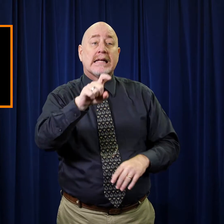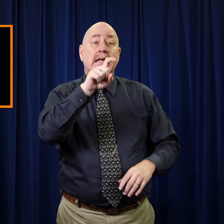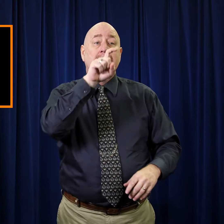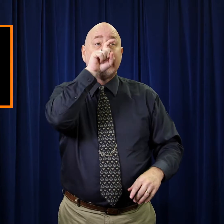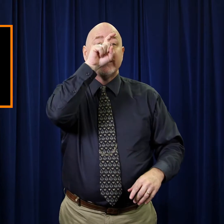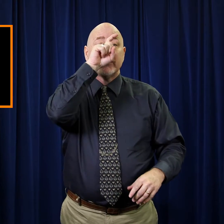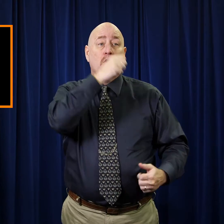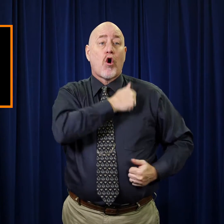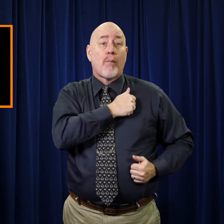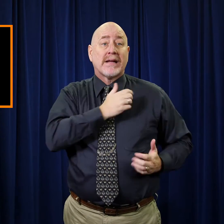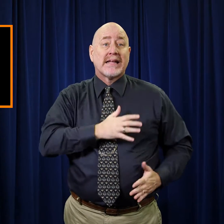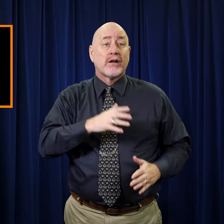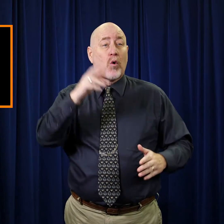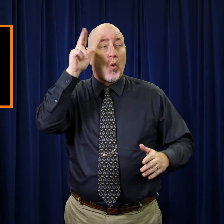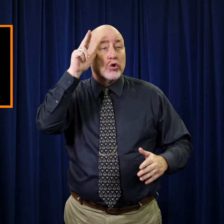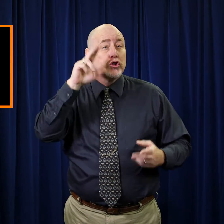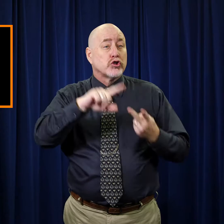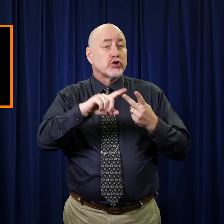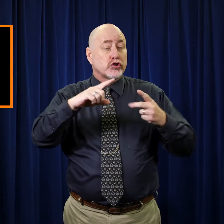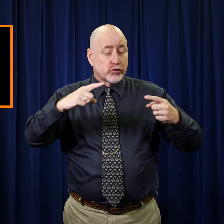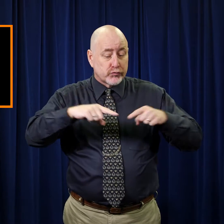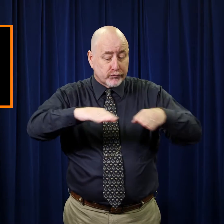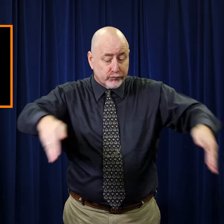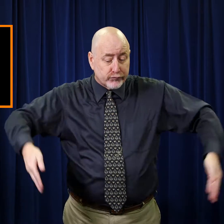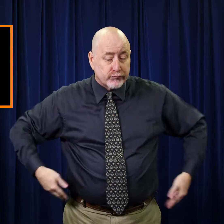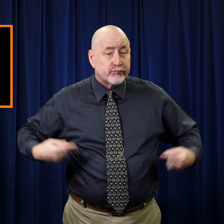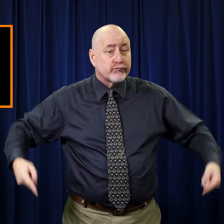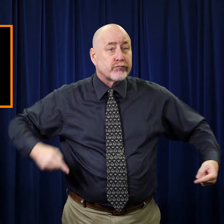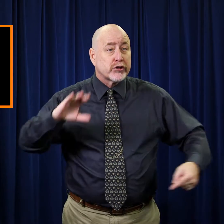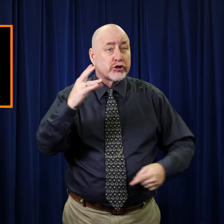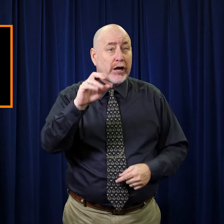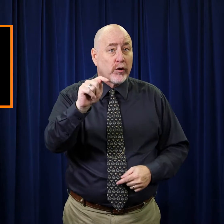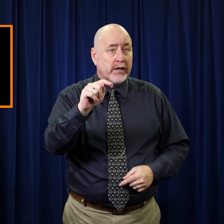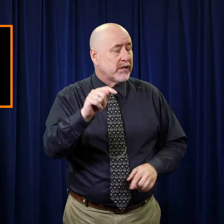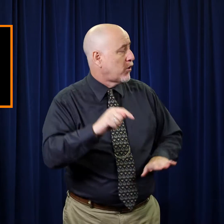of Egypt—the army, the horses, the chariots— are behind them.